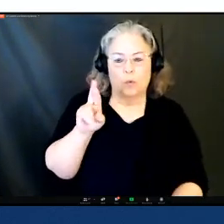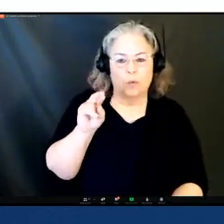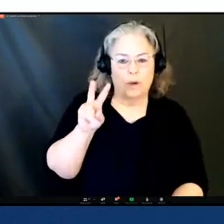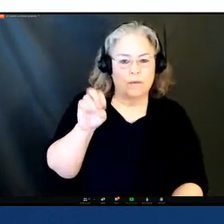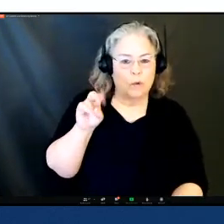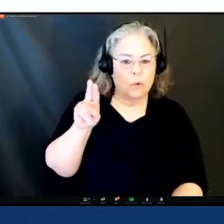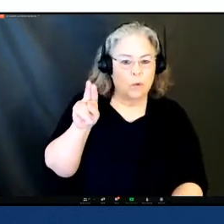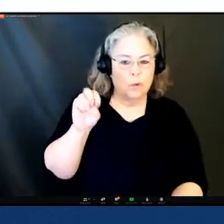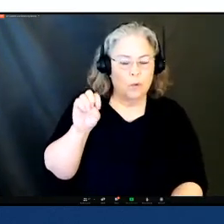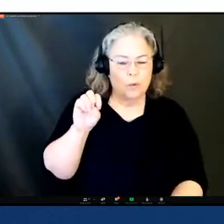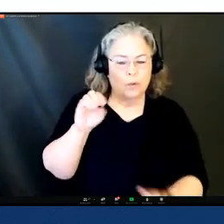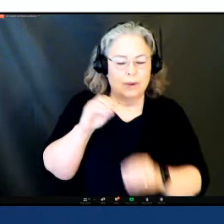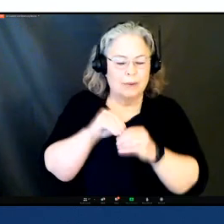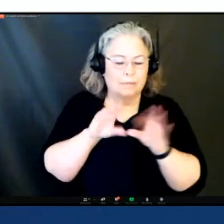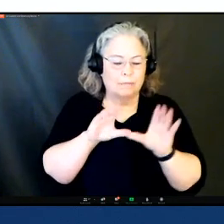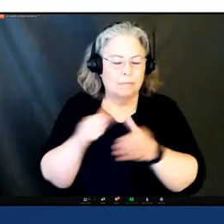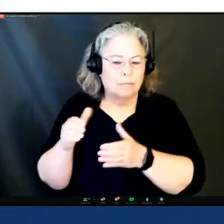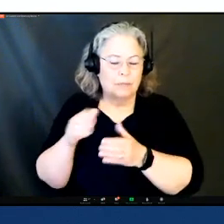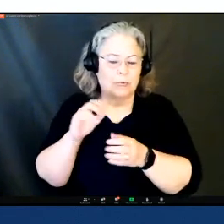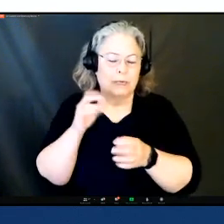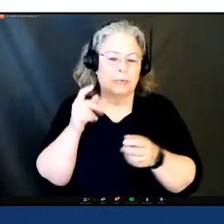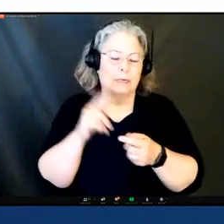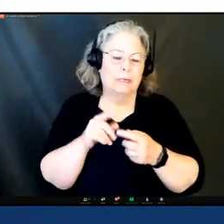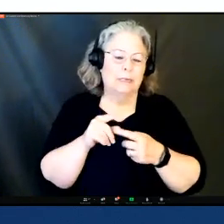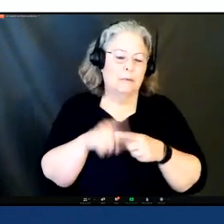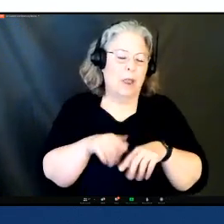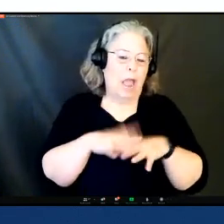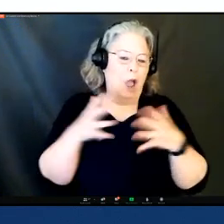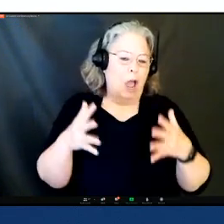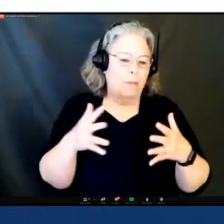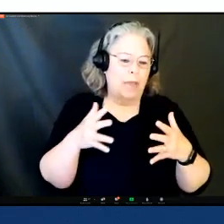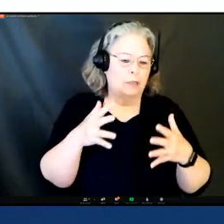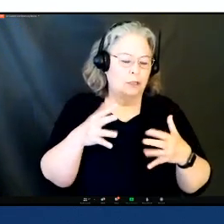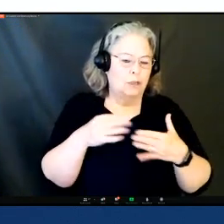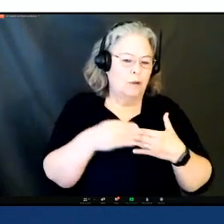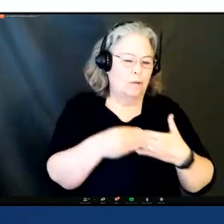how much discretion or flexibility the county has and spending the money.